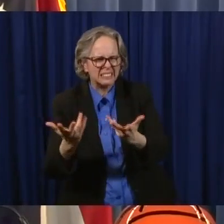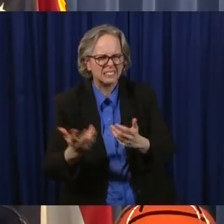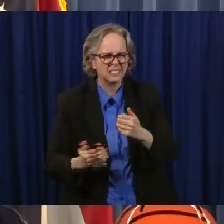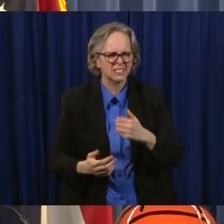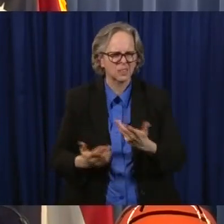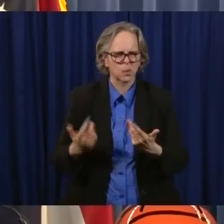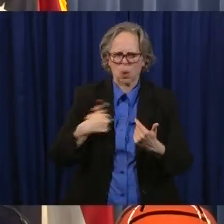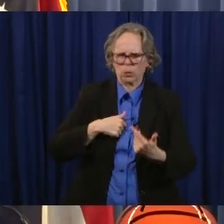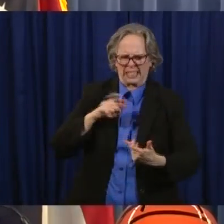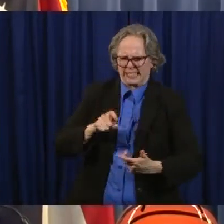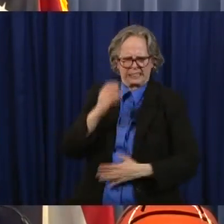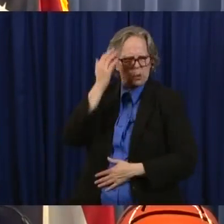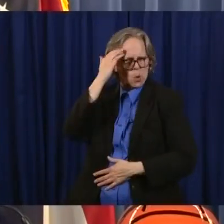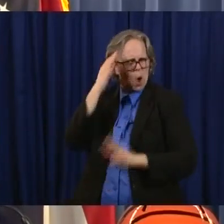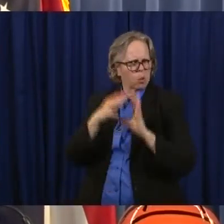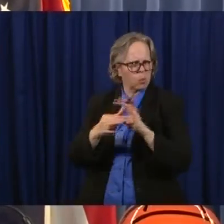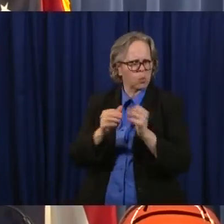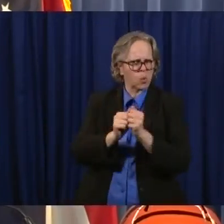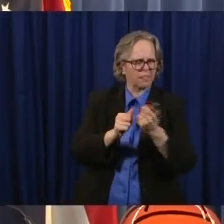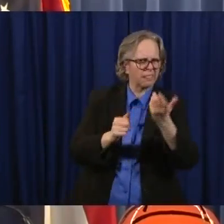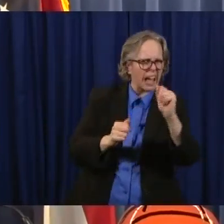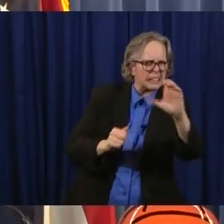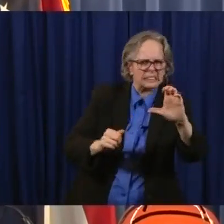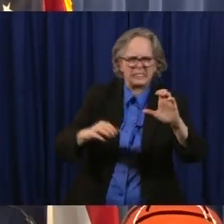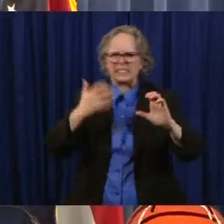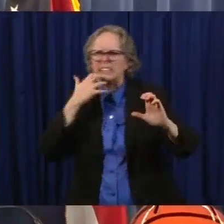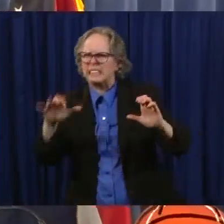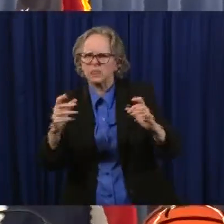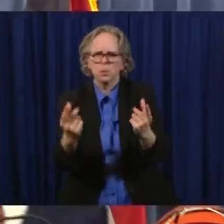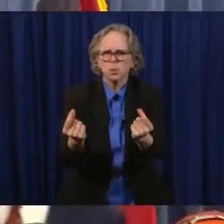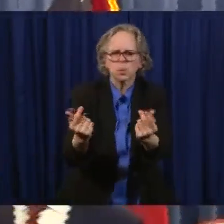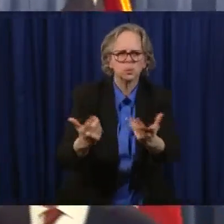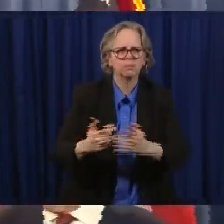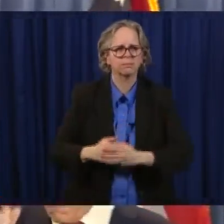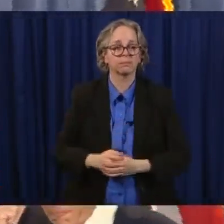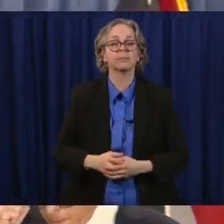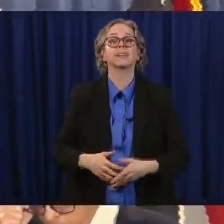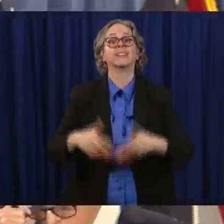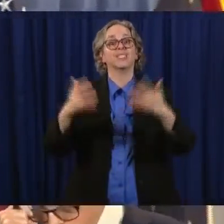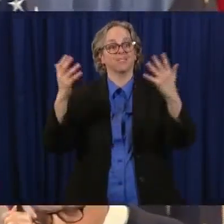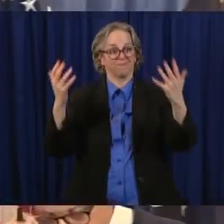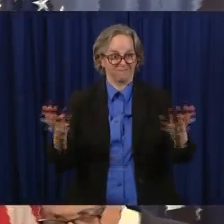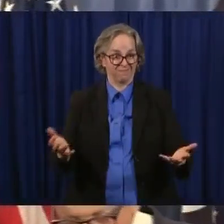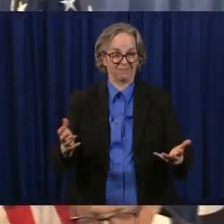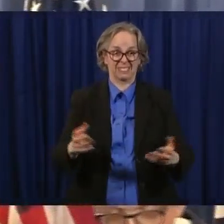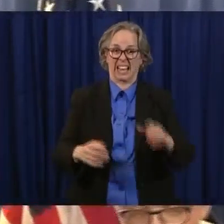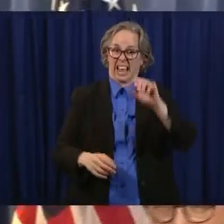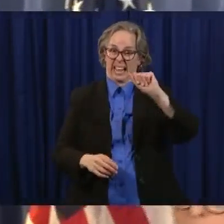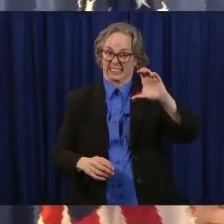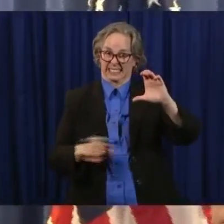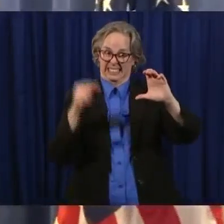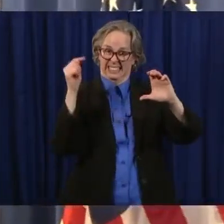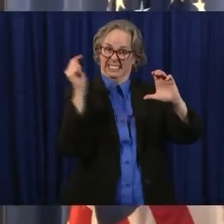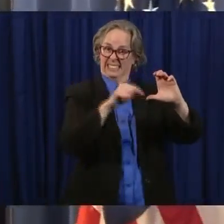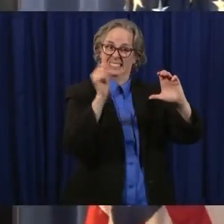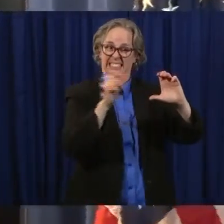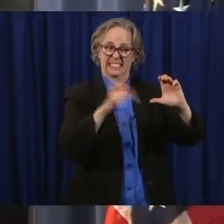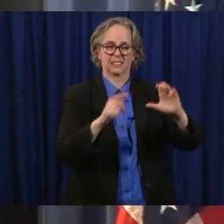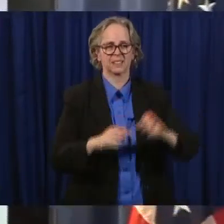TALK TO US REAL QUICKLY IF YOU COULD ABOUT AIR CONDITIONING, HEAT, AND HOW THAT WORKS AND